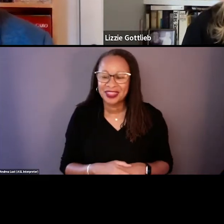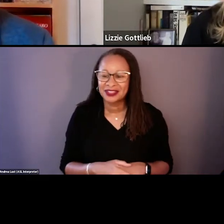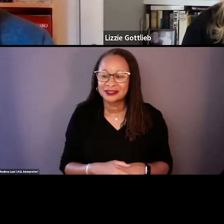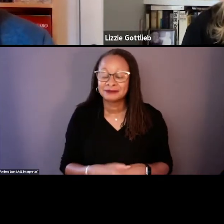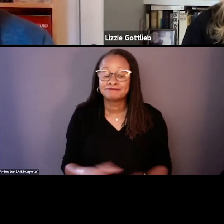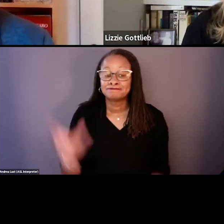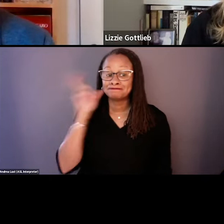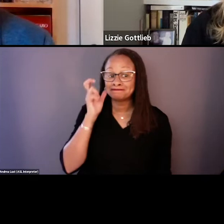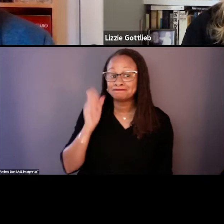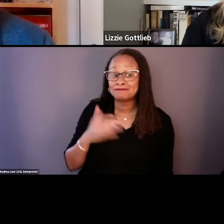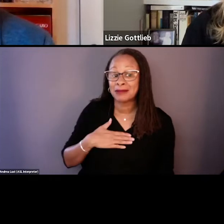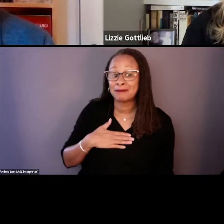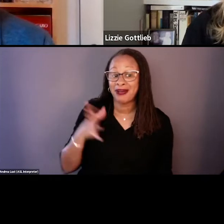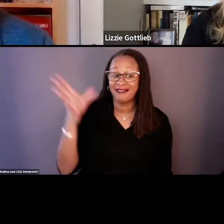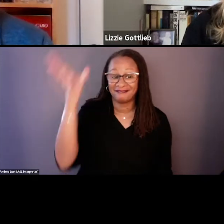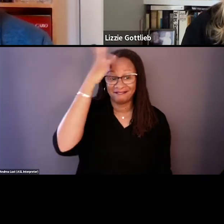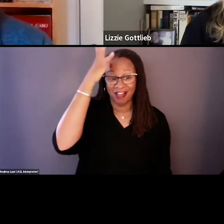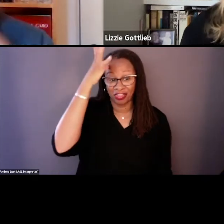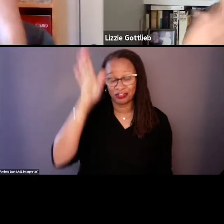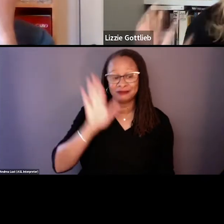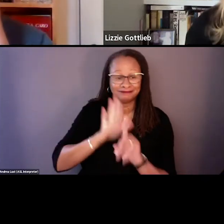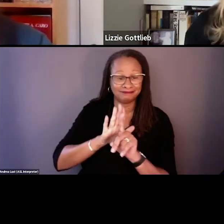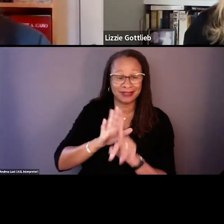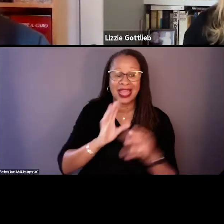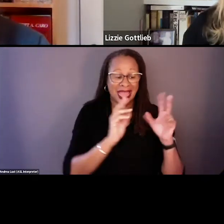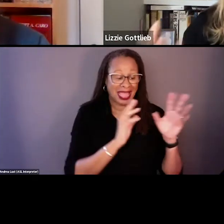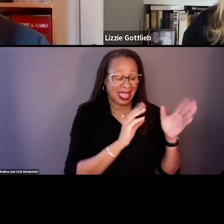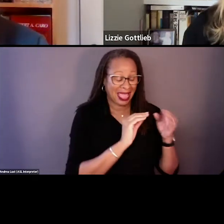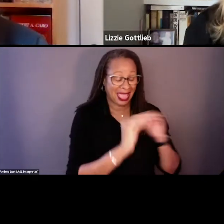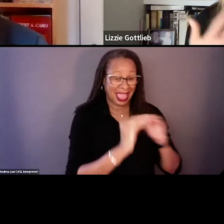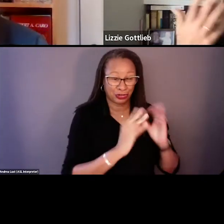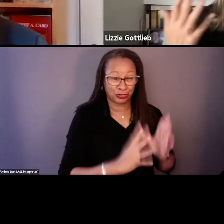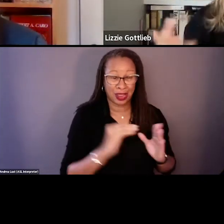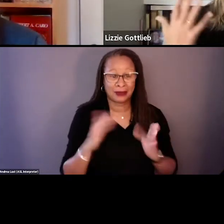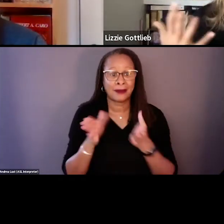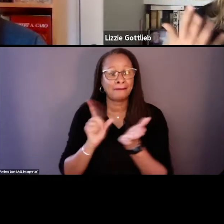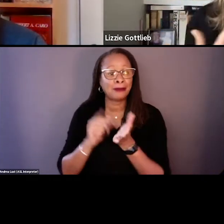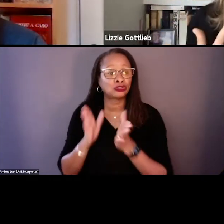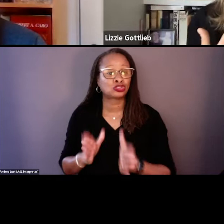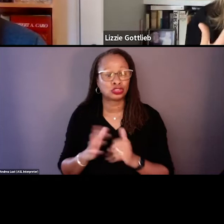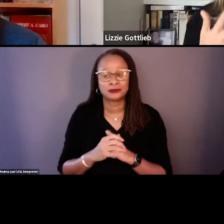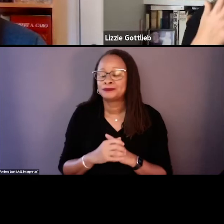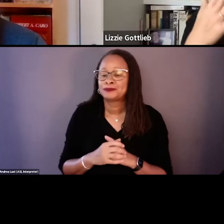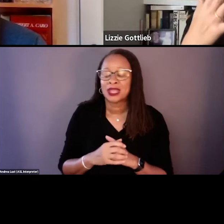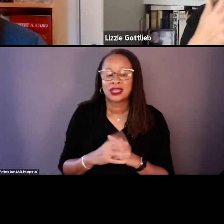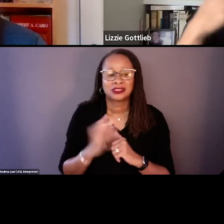I heard- So my father is an editor and a publisher. And I grew up in this house kind of with,